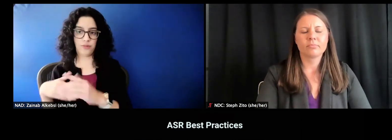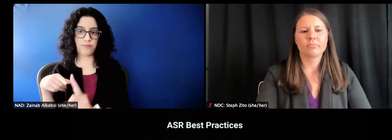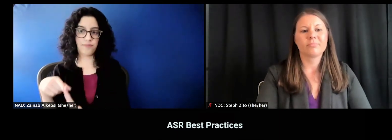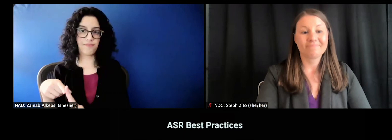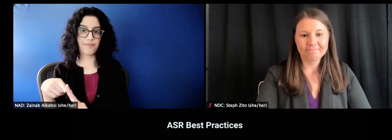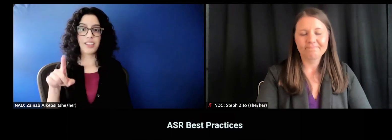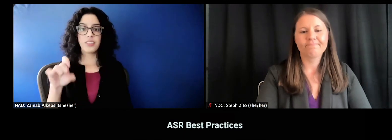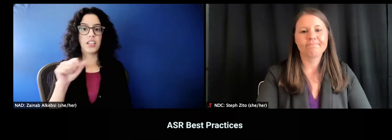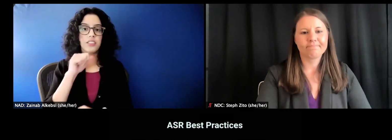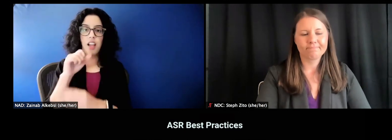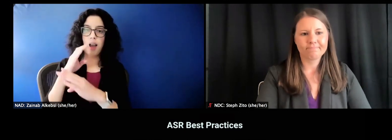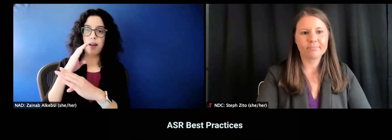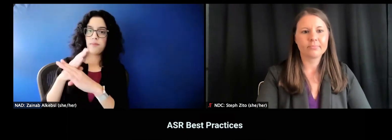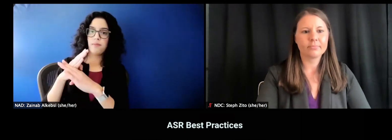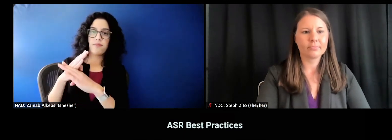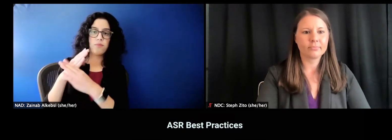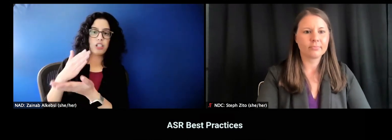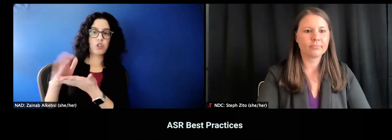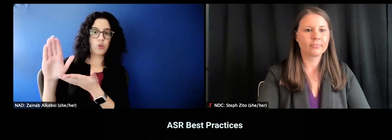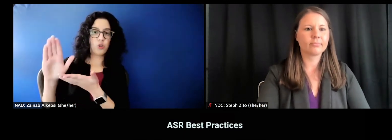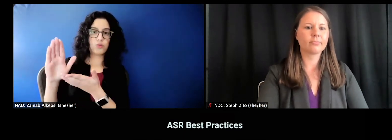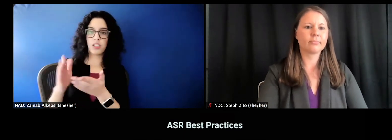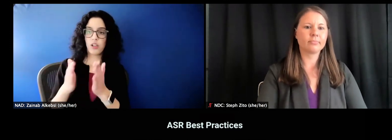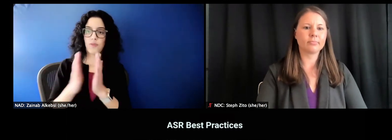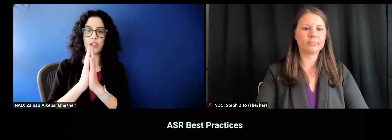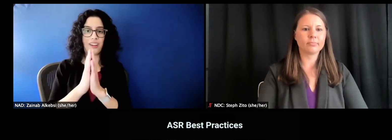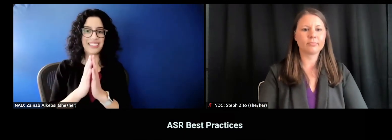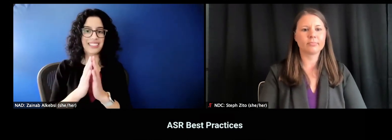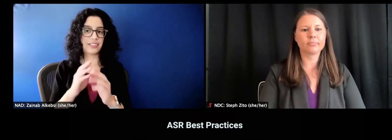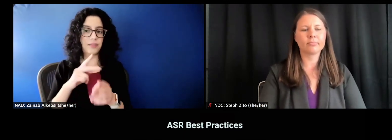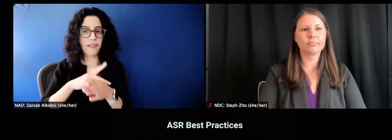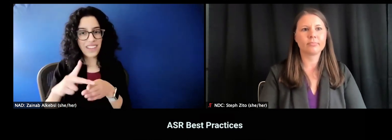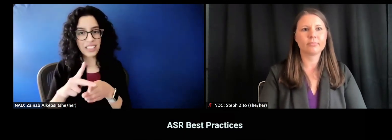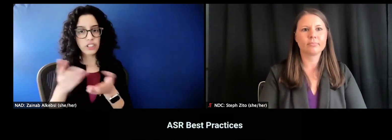and does not preclude requesting professional services